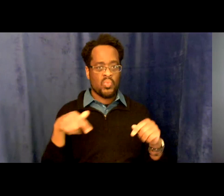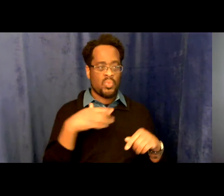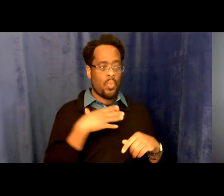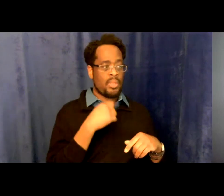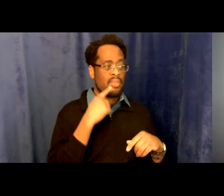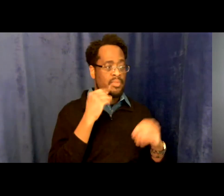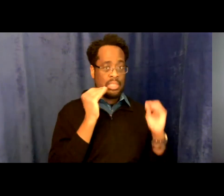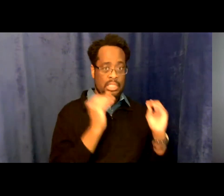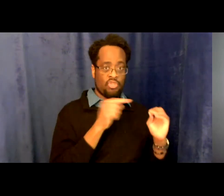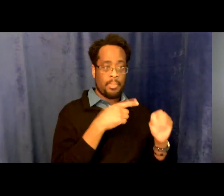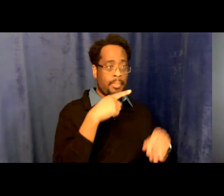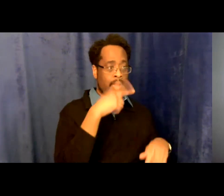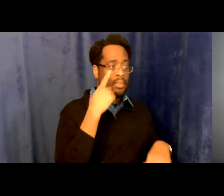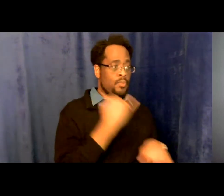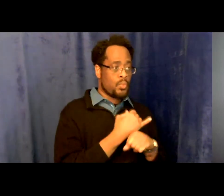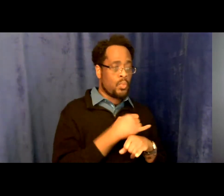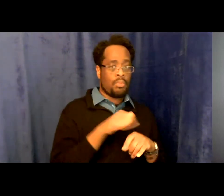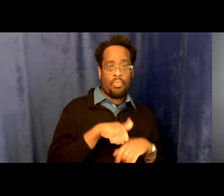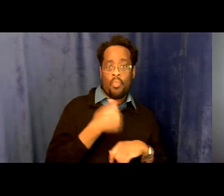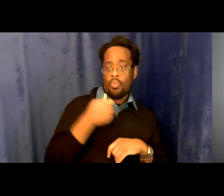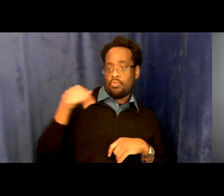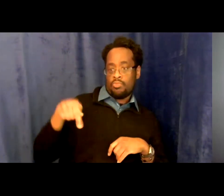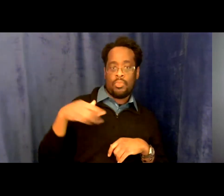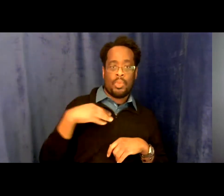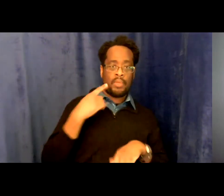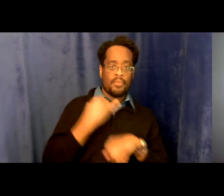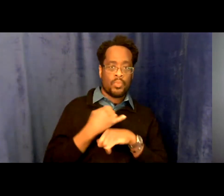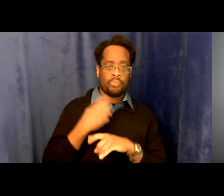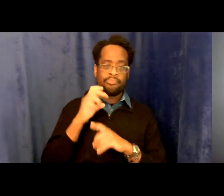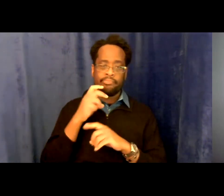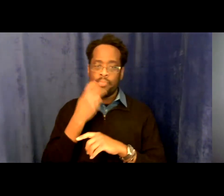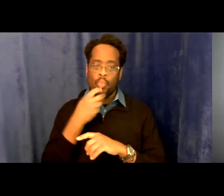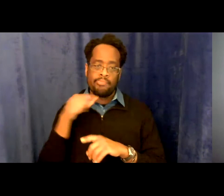same time maybe 15 minutes apart so the white teachers would teach at the white deaf school